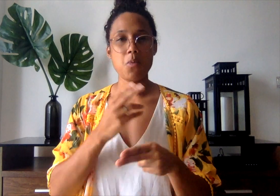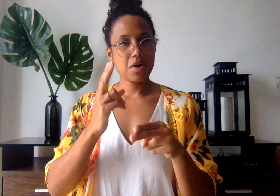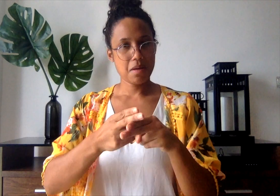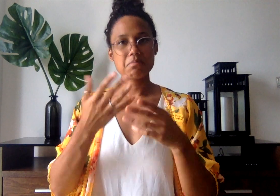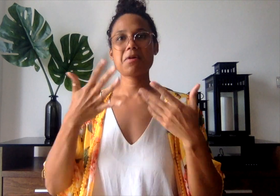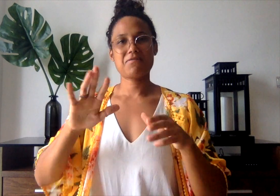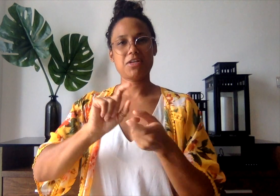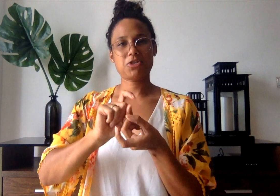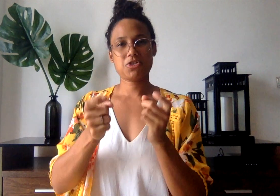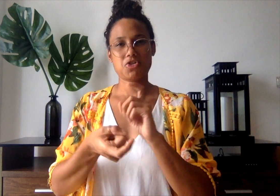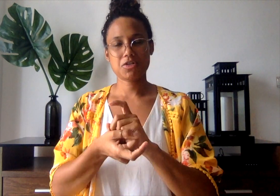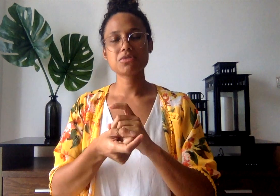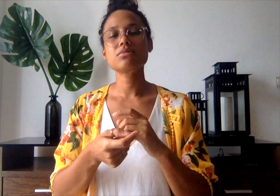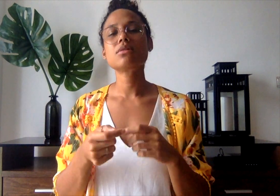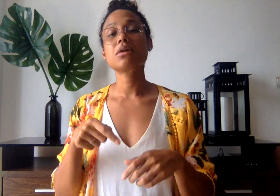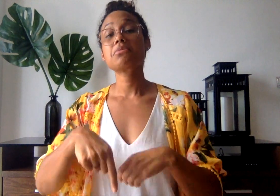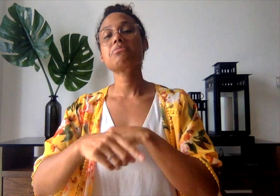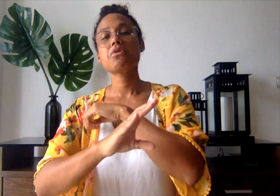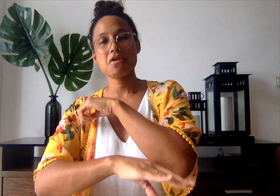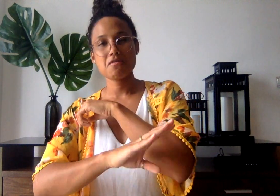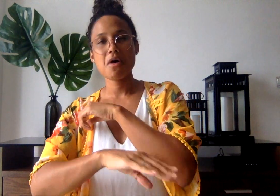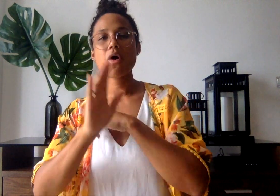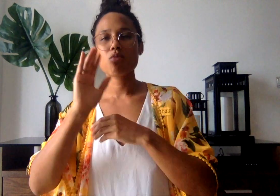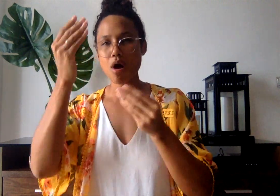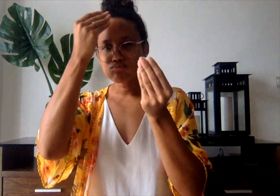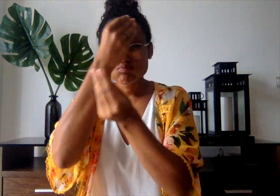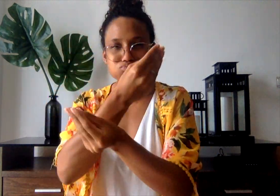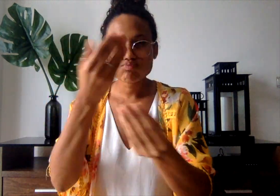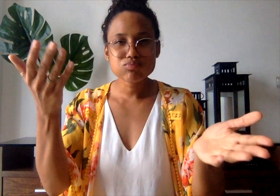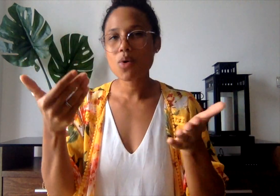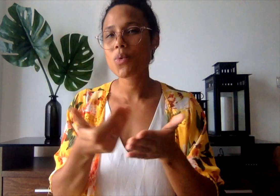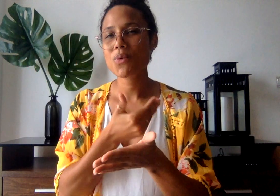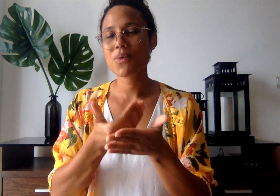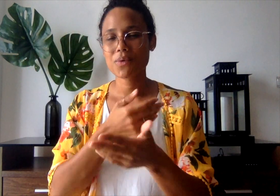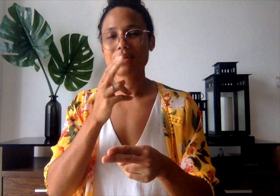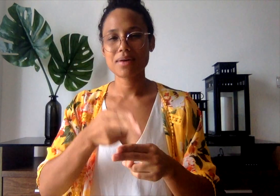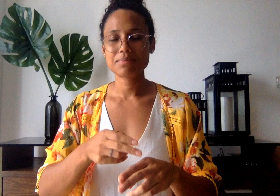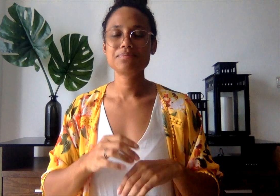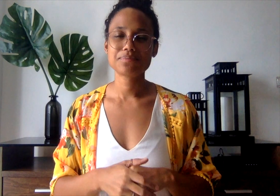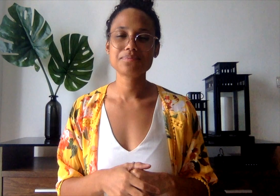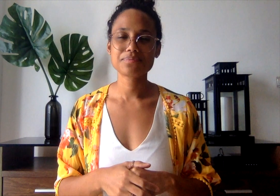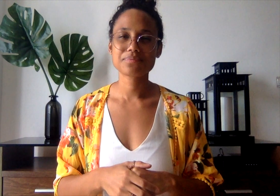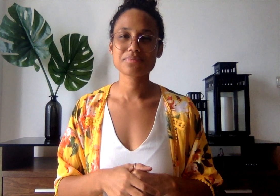As such, we have officially changed our name and will announce the change this fall.